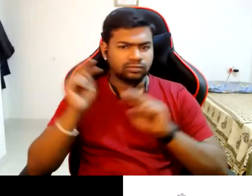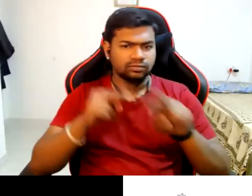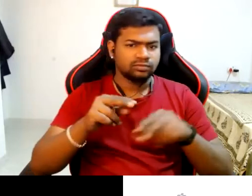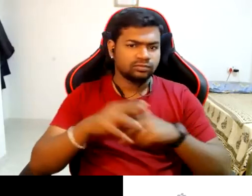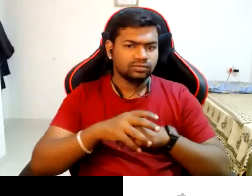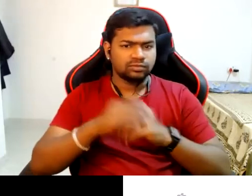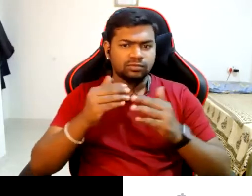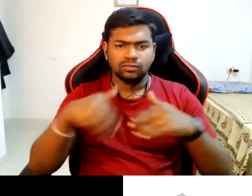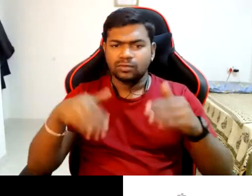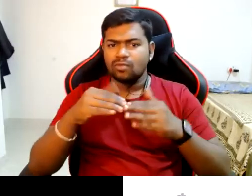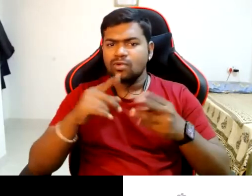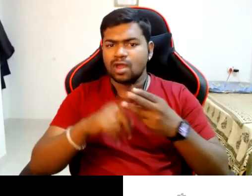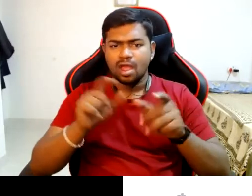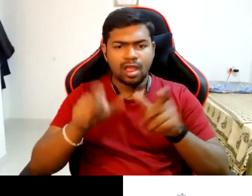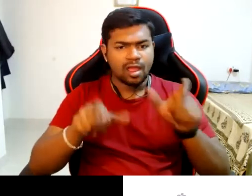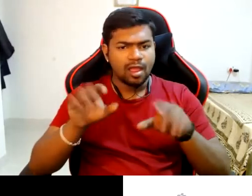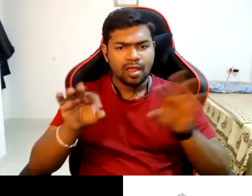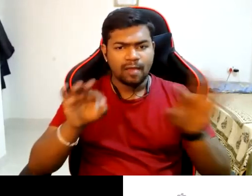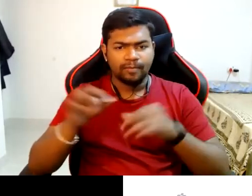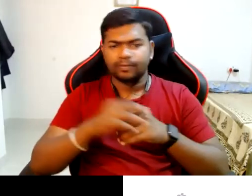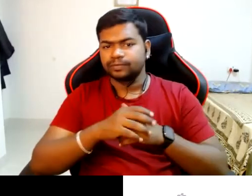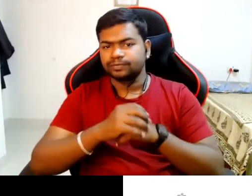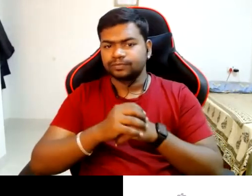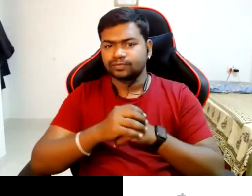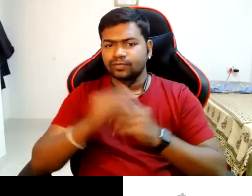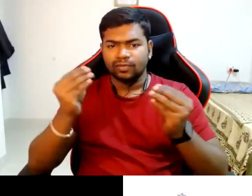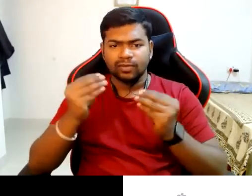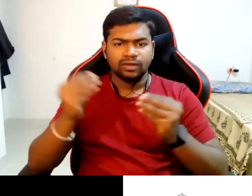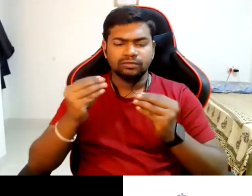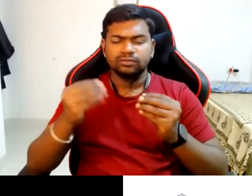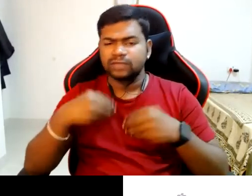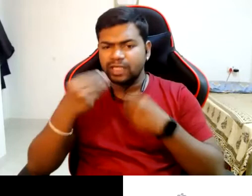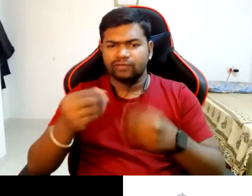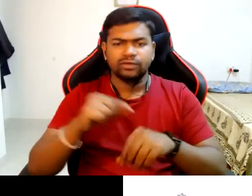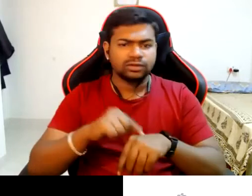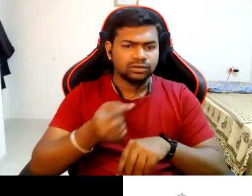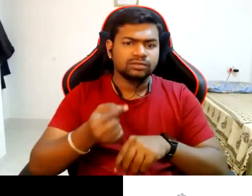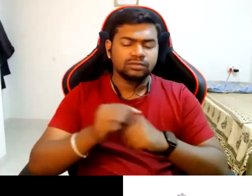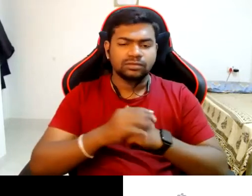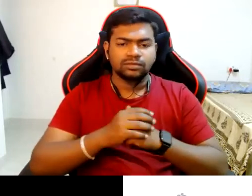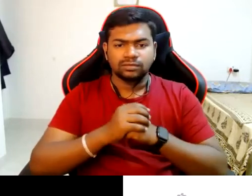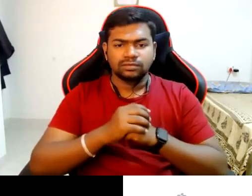they are a equal opportunity employer but very very few gave me the chance other than laser soft, my first company.